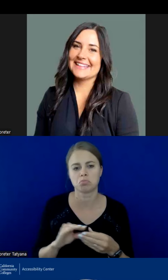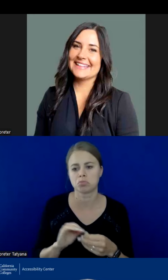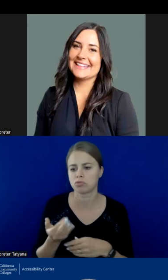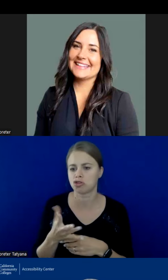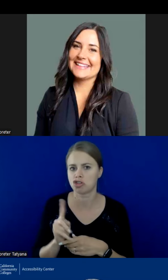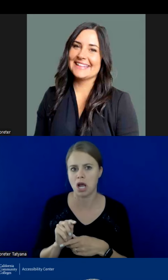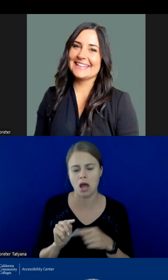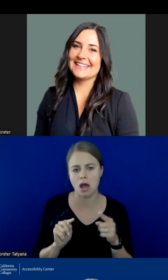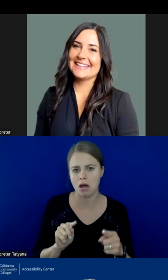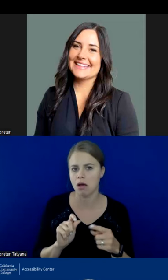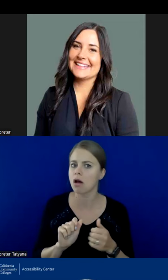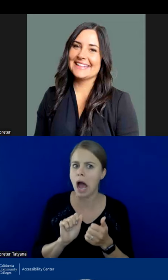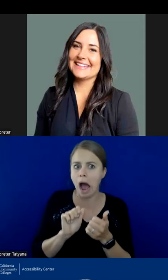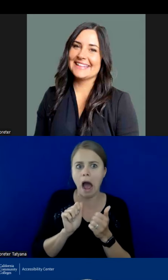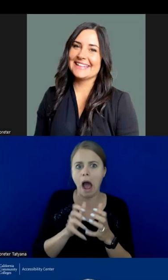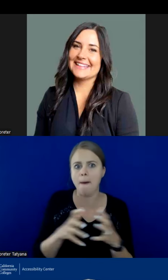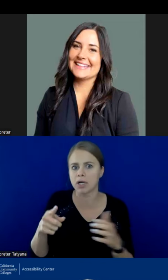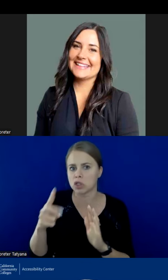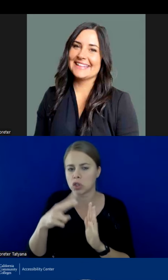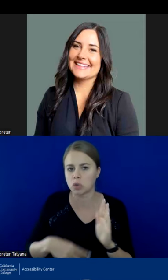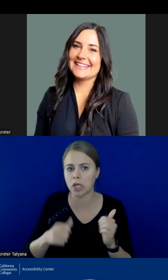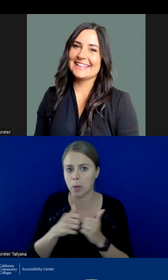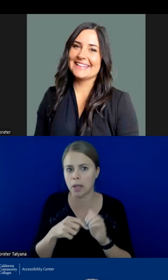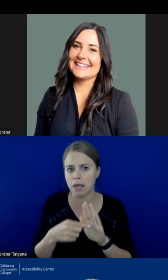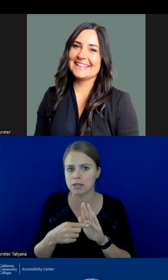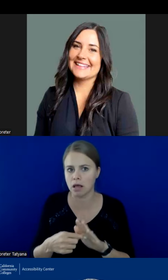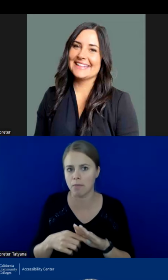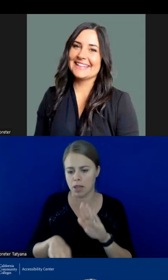with this example at the bottom of the slide, which begins